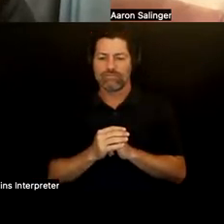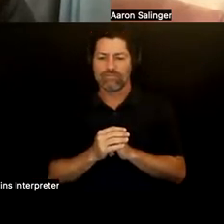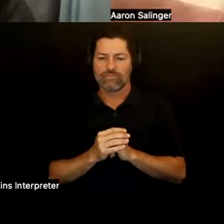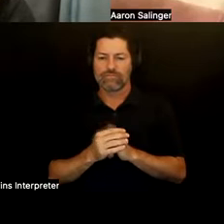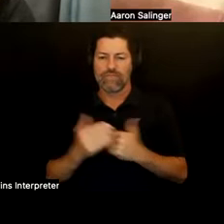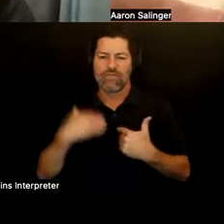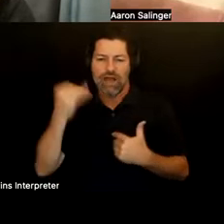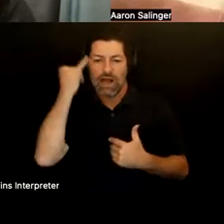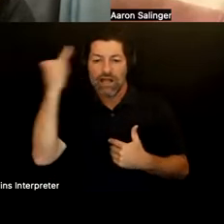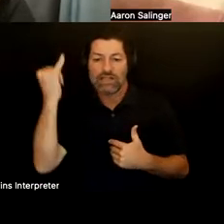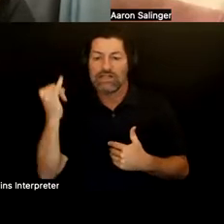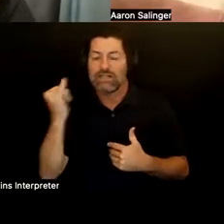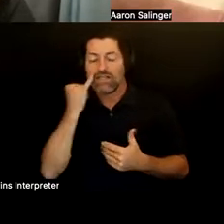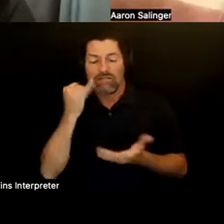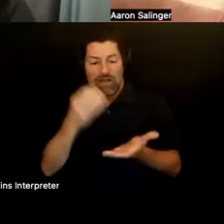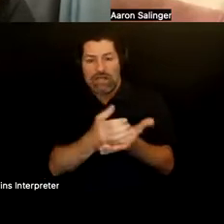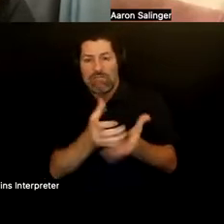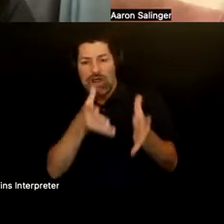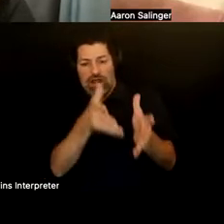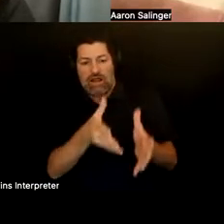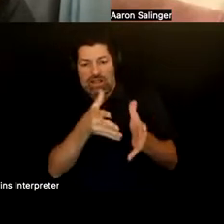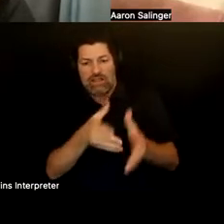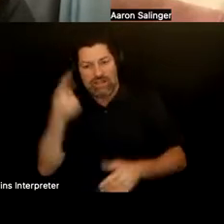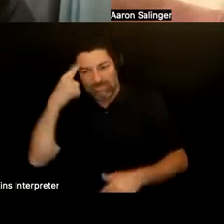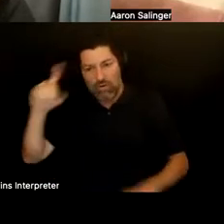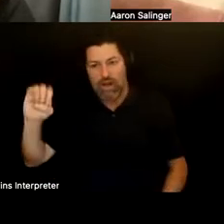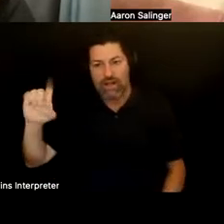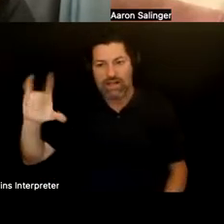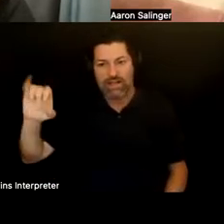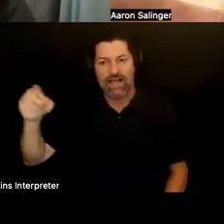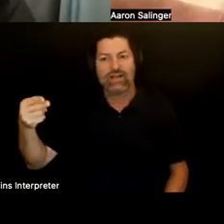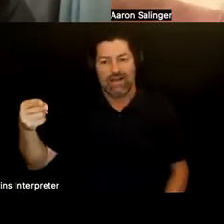if you leave a cut for Elijah, that he will come right, that the spirit of Elijah will